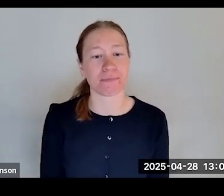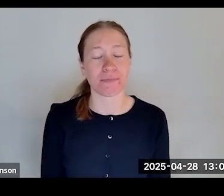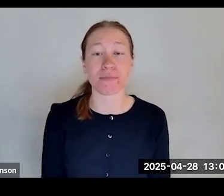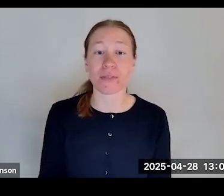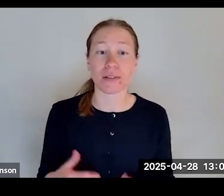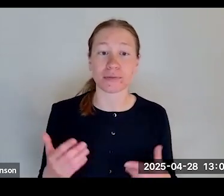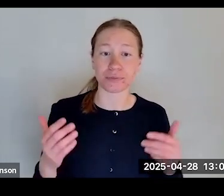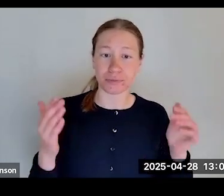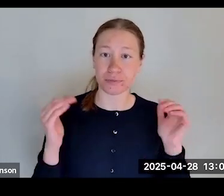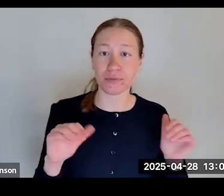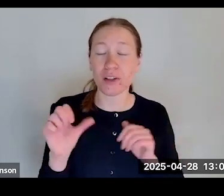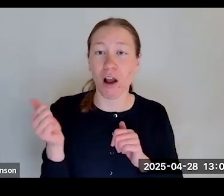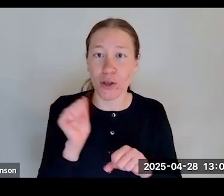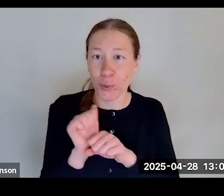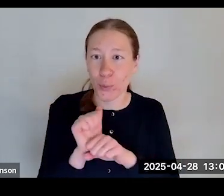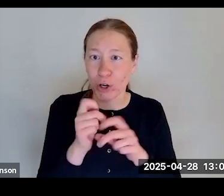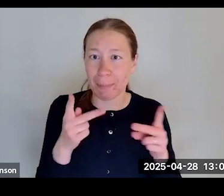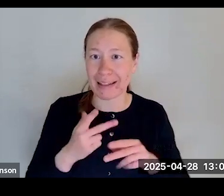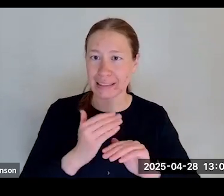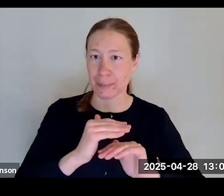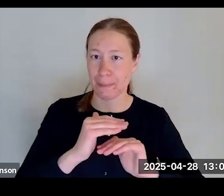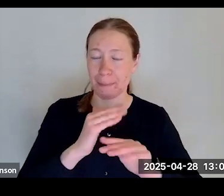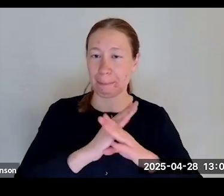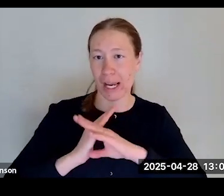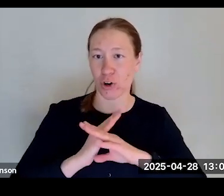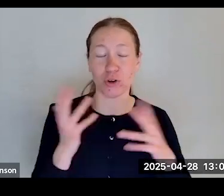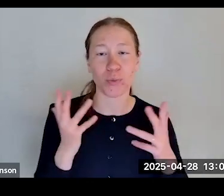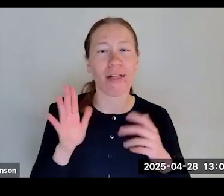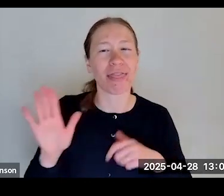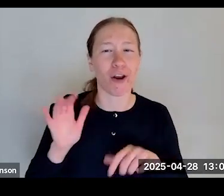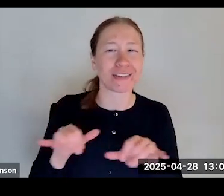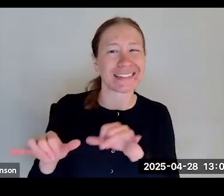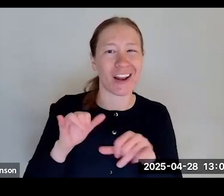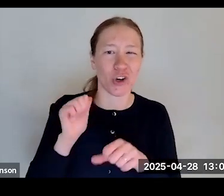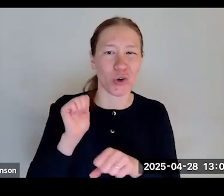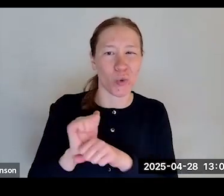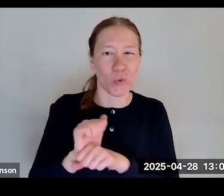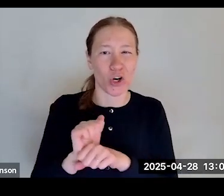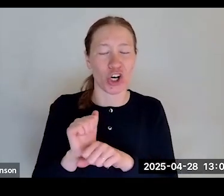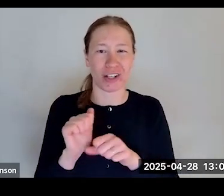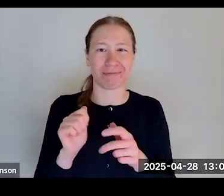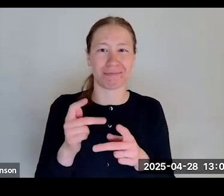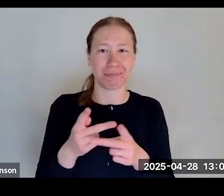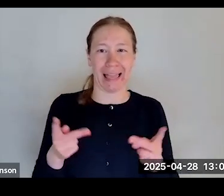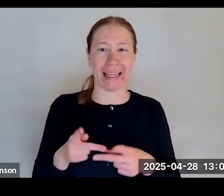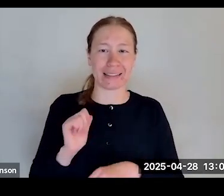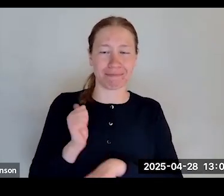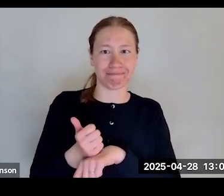Another workplace barrier, this employee reported was their standard workstation setup. So this was making it difficult for them with their pain